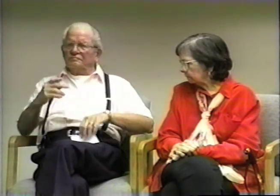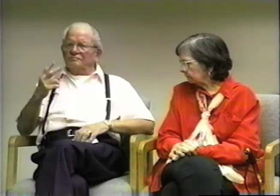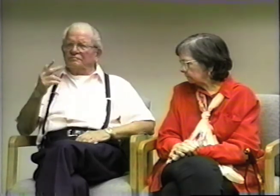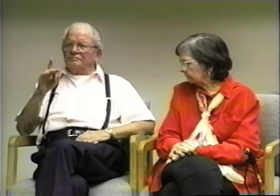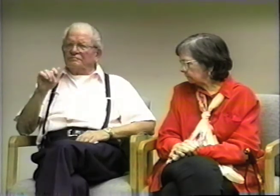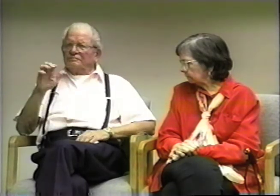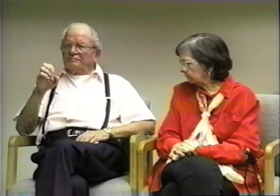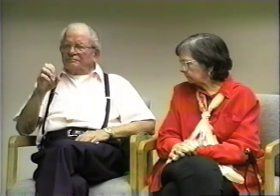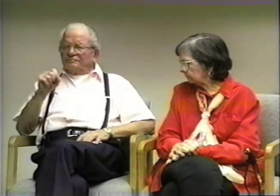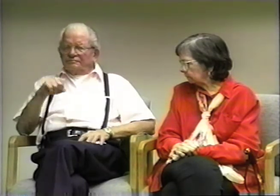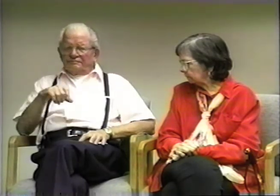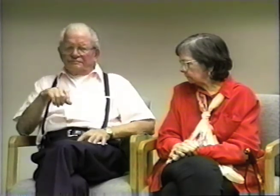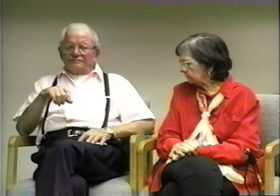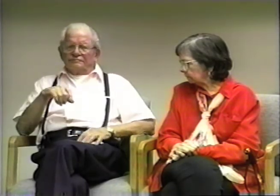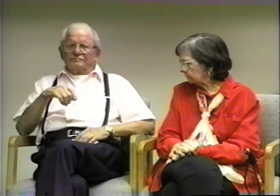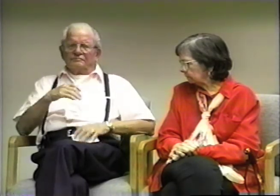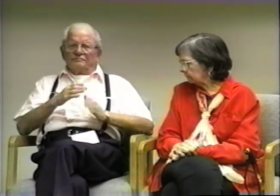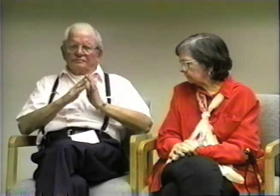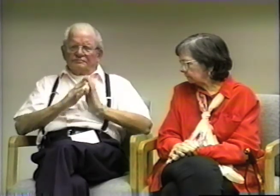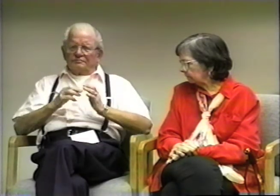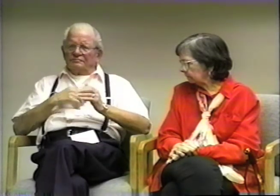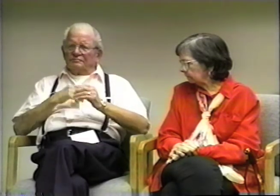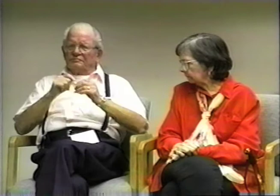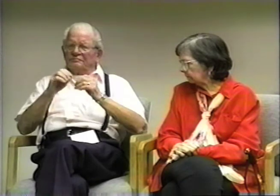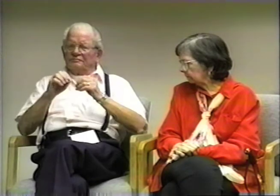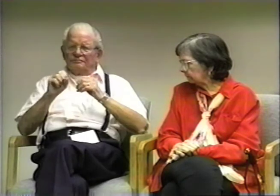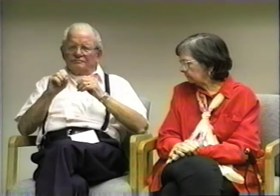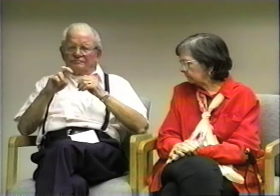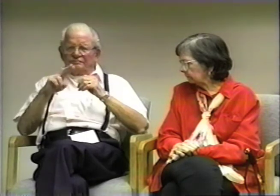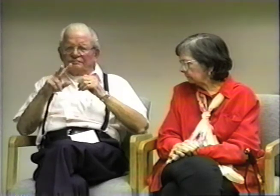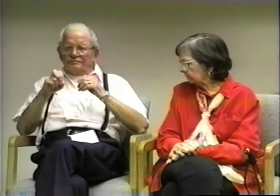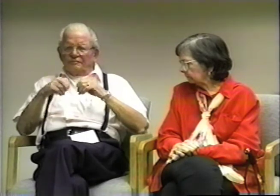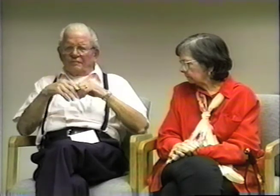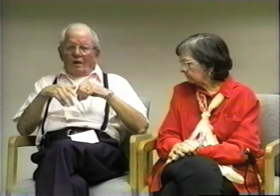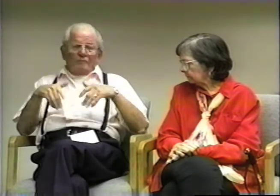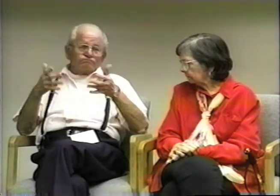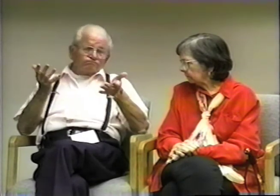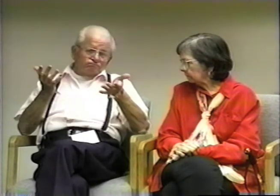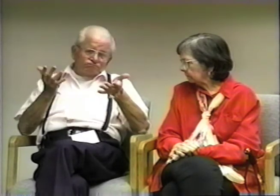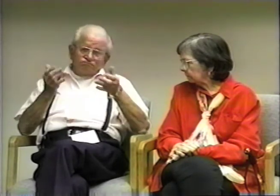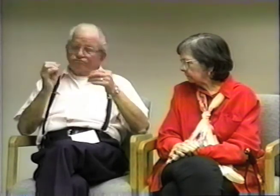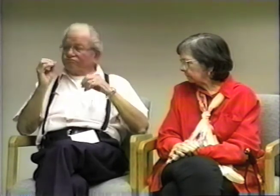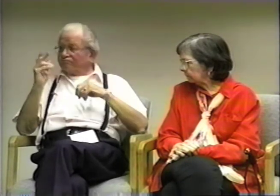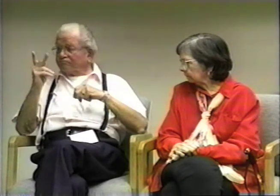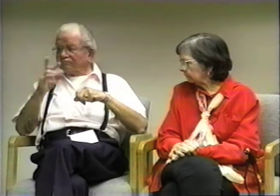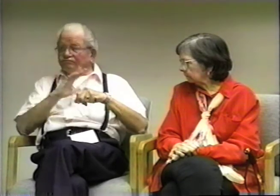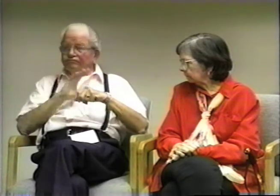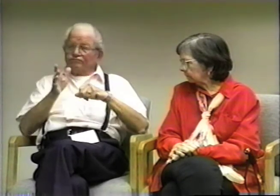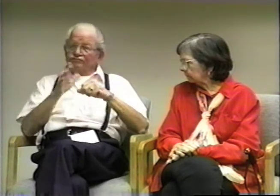due to people moving away. They asked me to serve and I said, "Yes,"